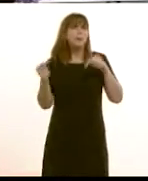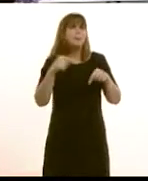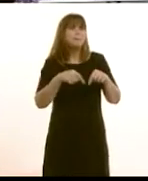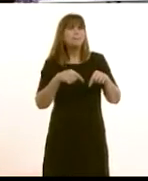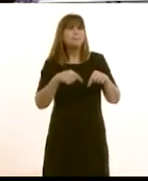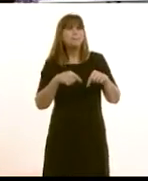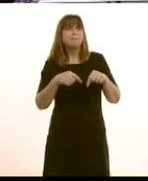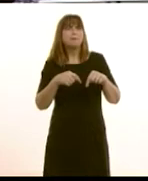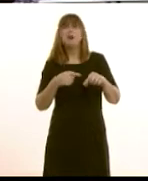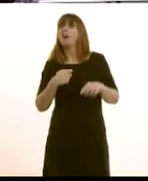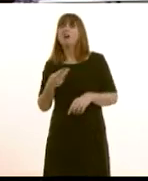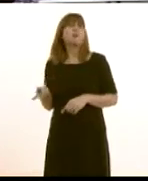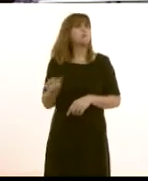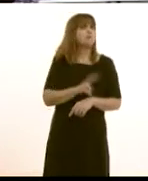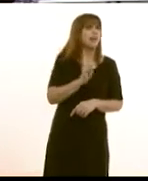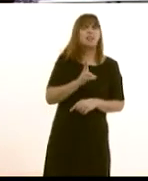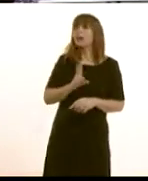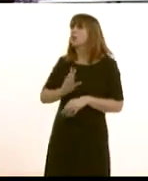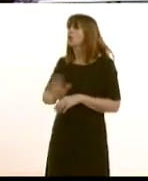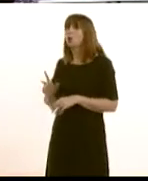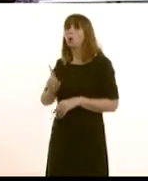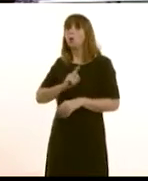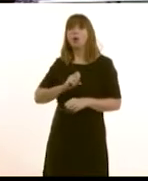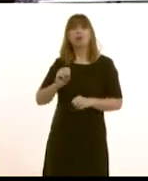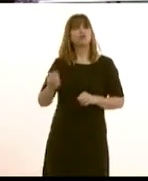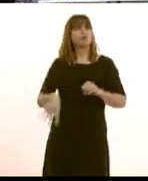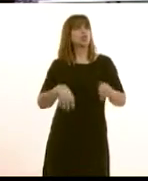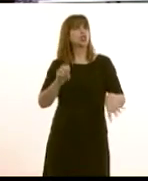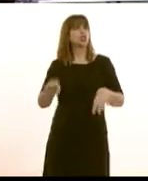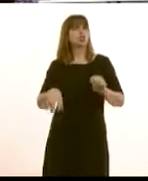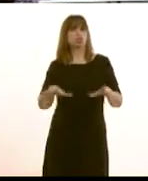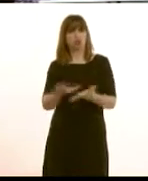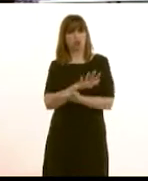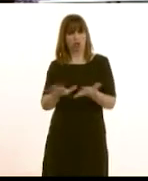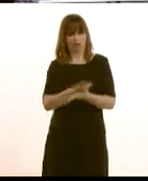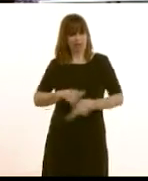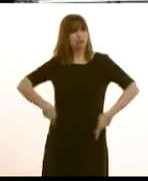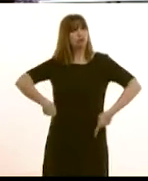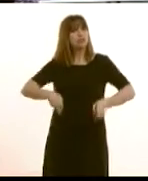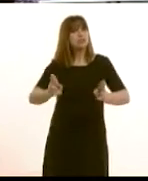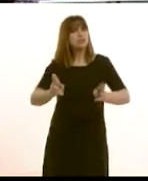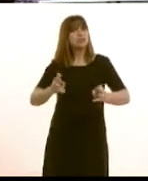to an area is litter on the streets? Are you therefore concerned about Conwy County Borough